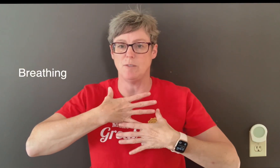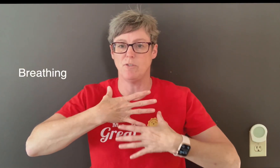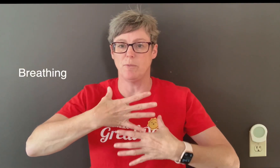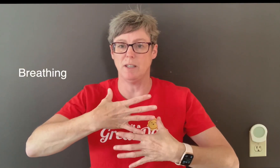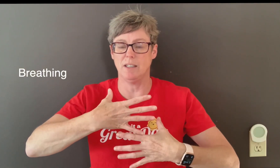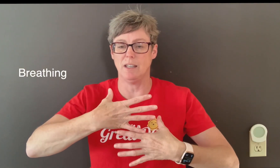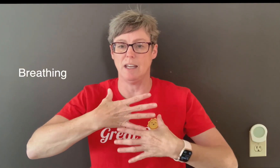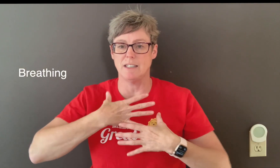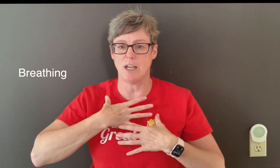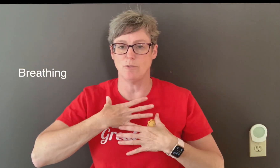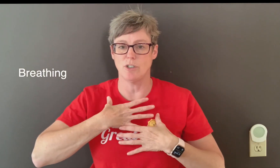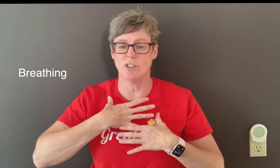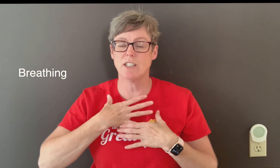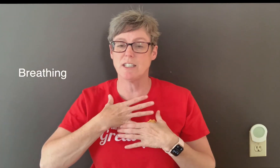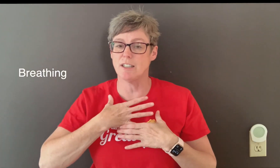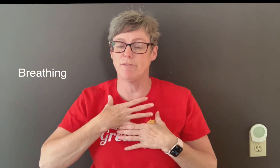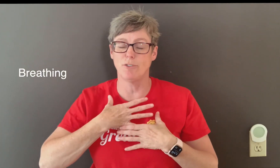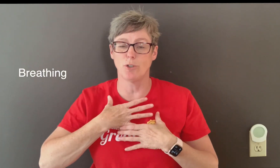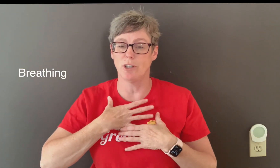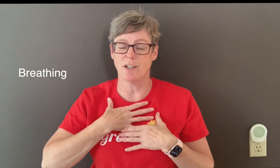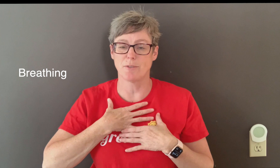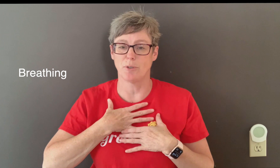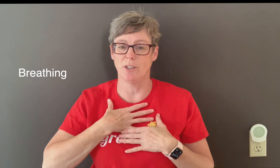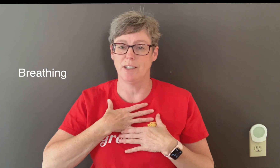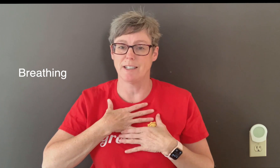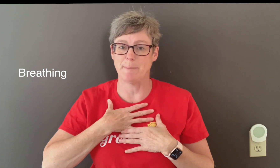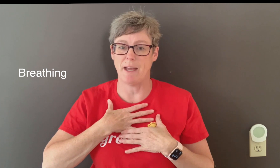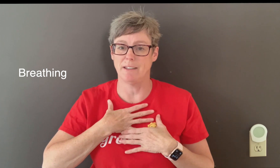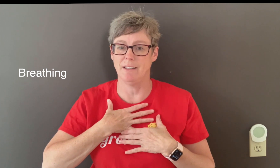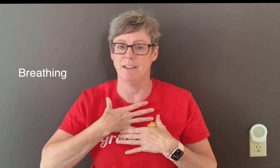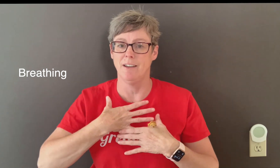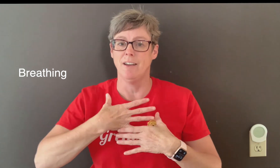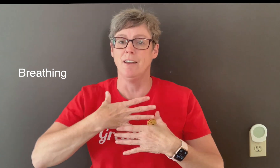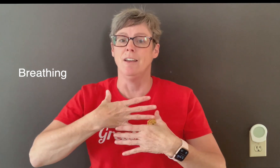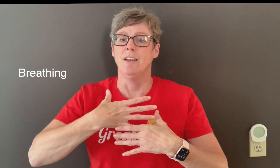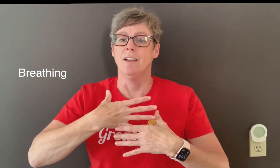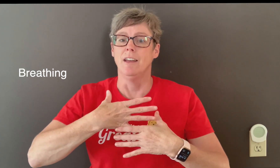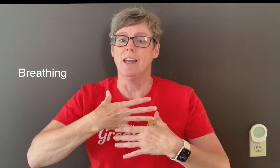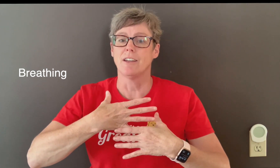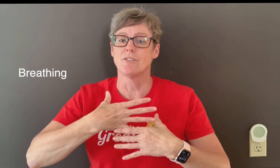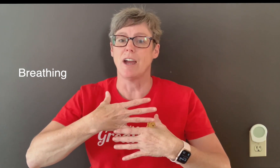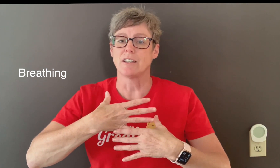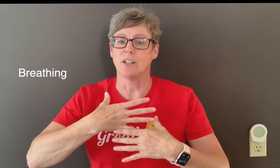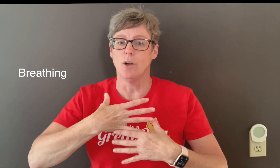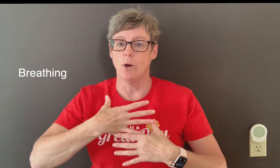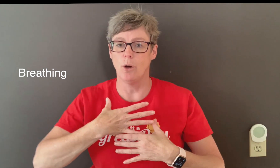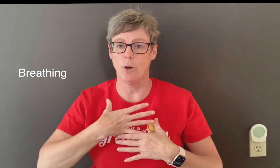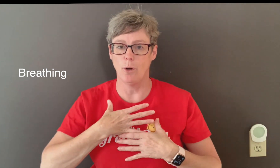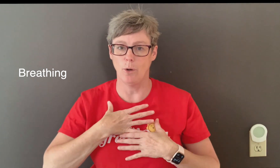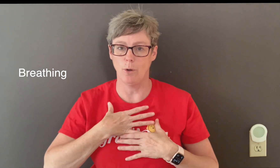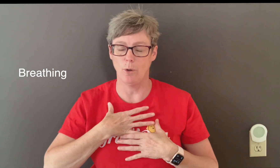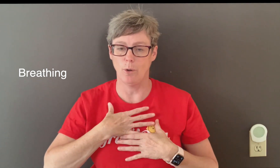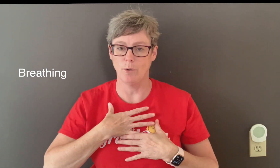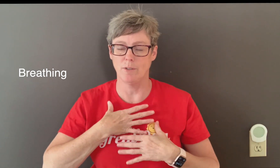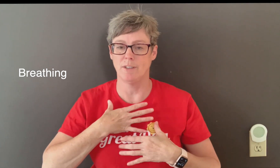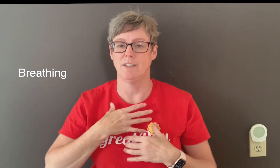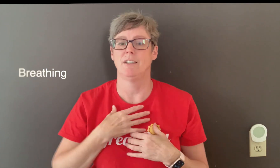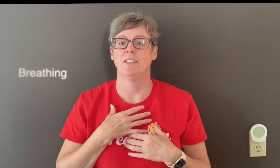move them in and out just as if your lungs were expanding and contracting.